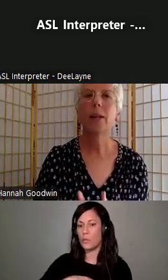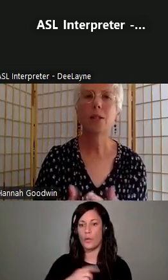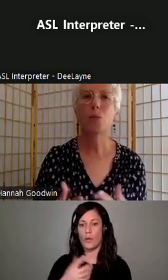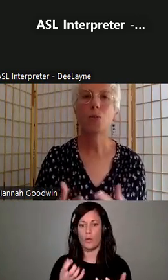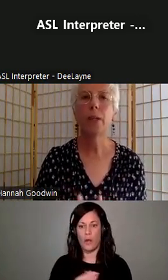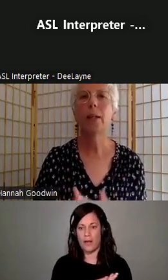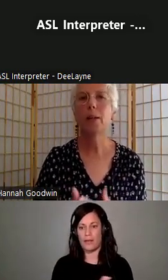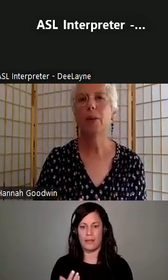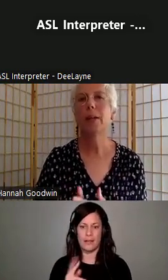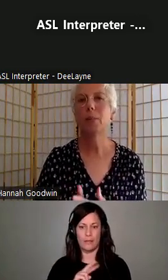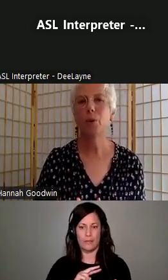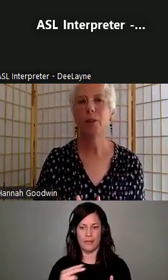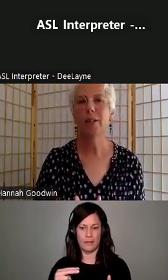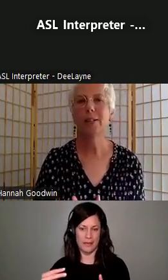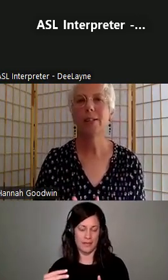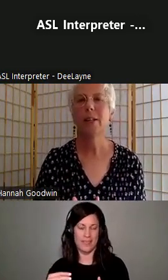and this is really, really important.